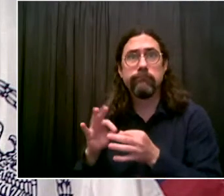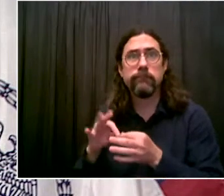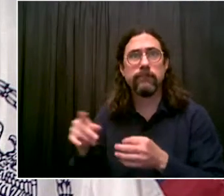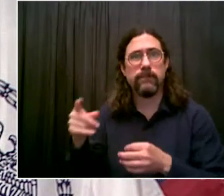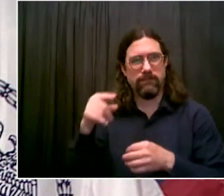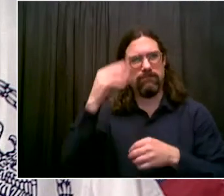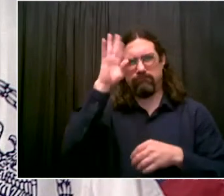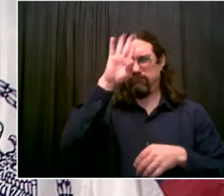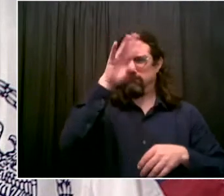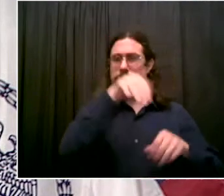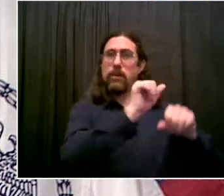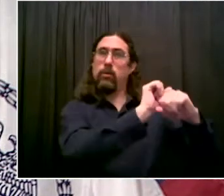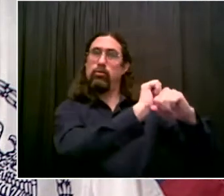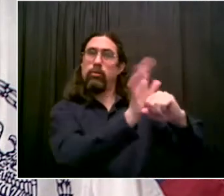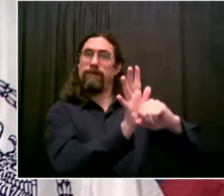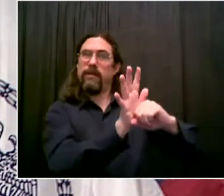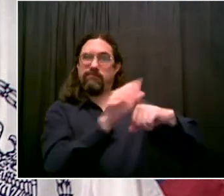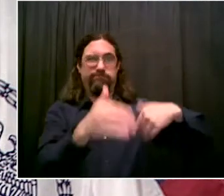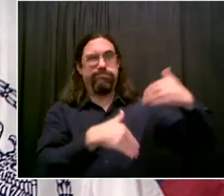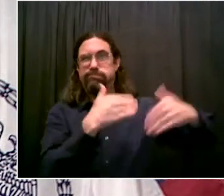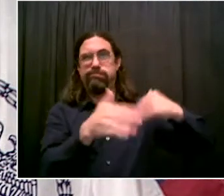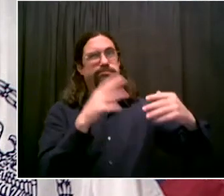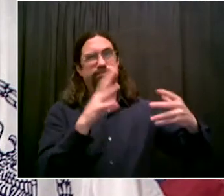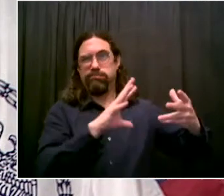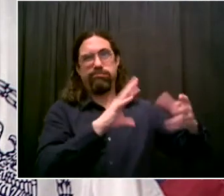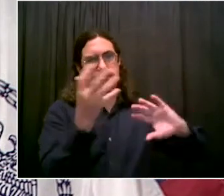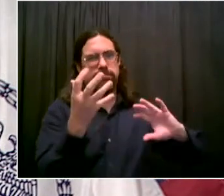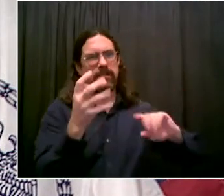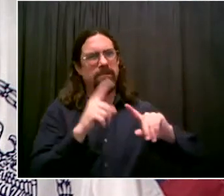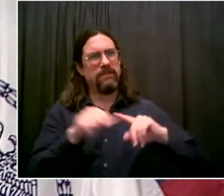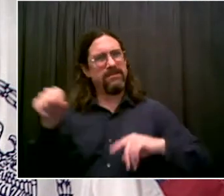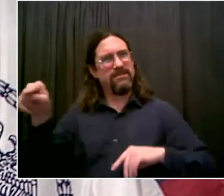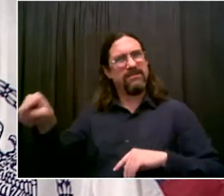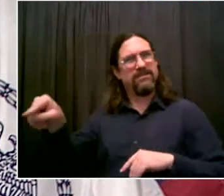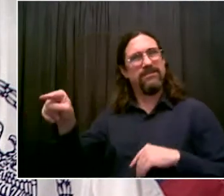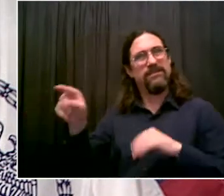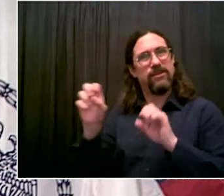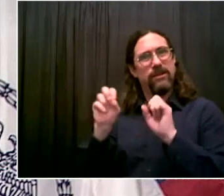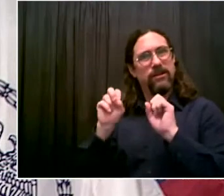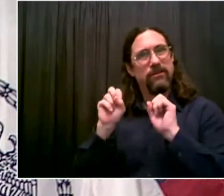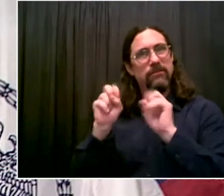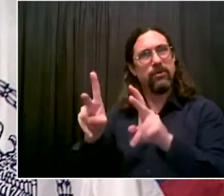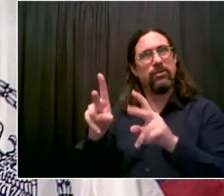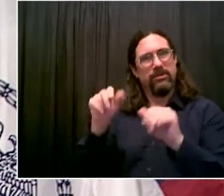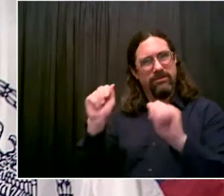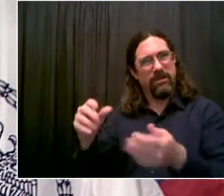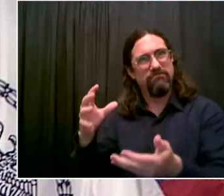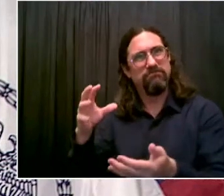AN OPPORTUNITY FOR SCHOOLS TO OFFER THE KIND